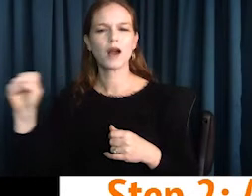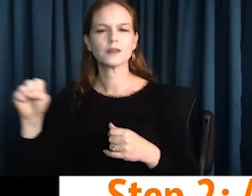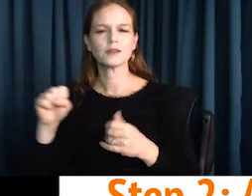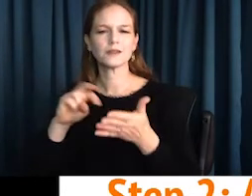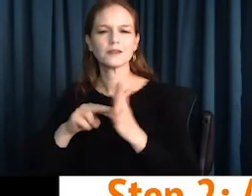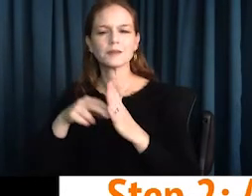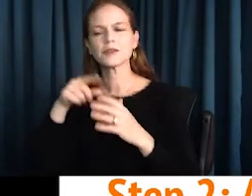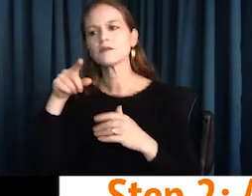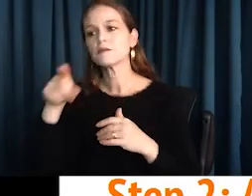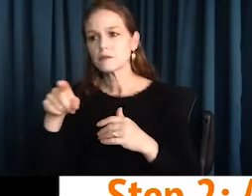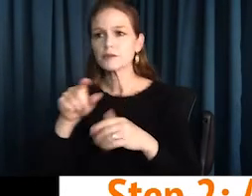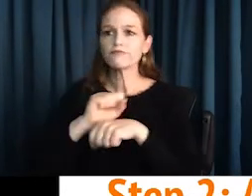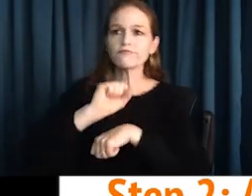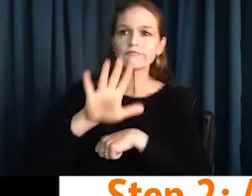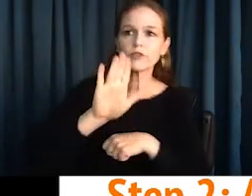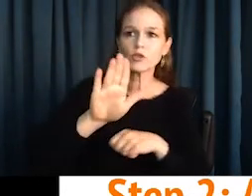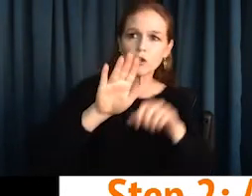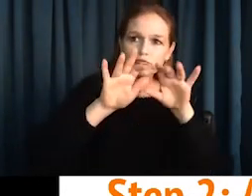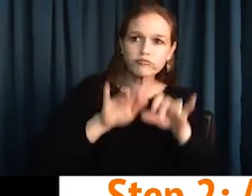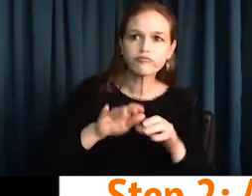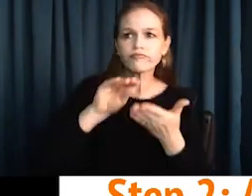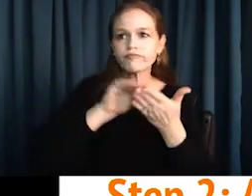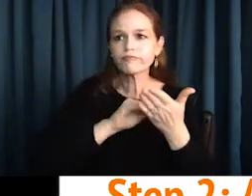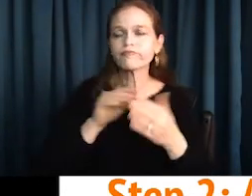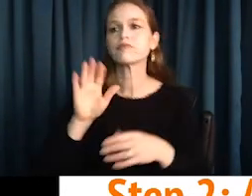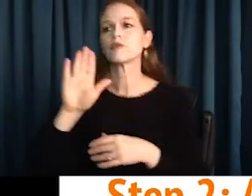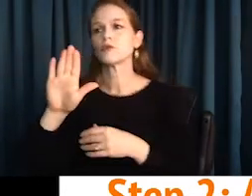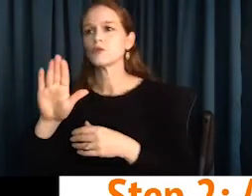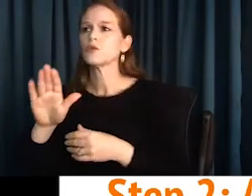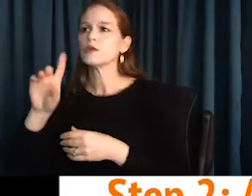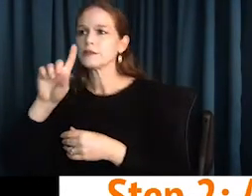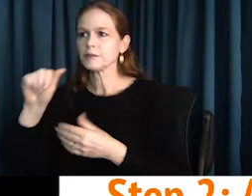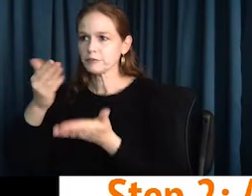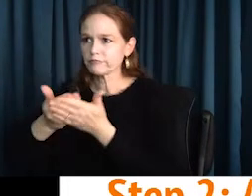of disability you can expect a phone call from the front office within three business days or